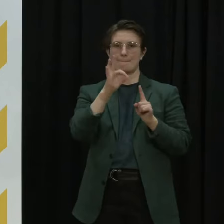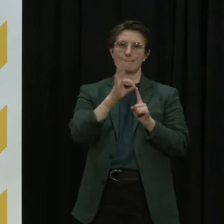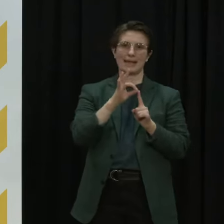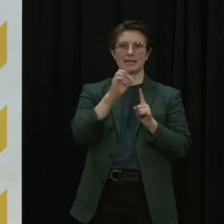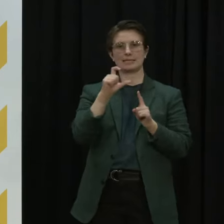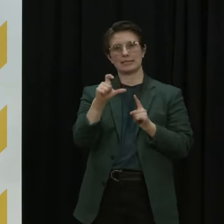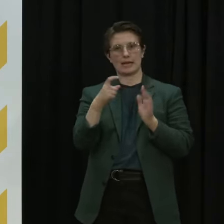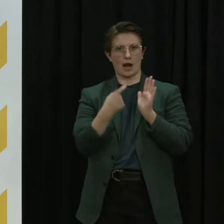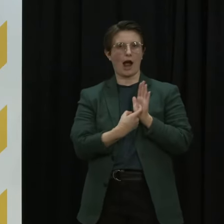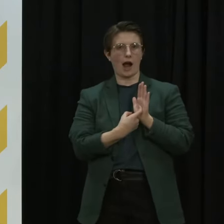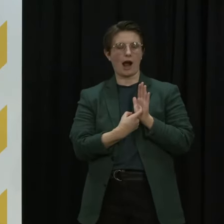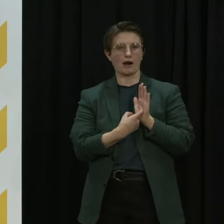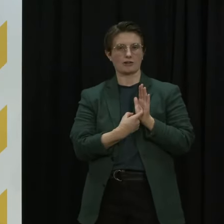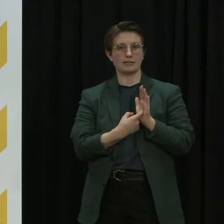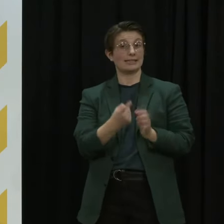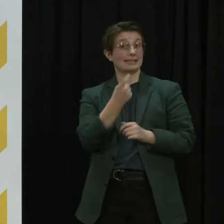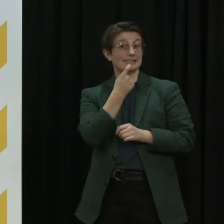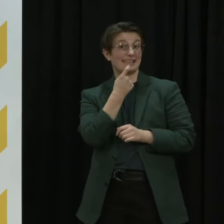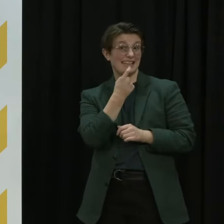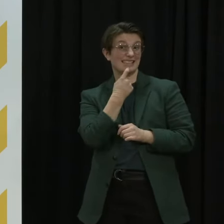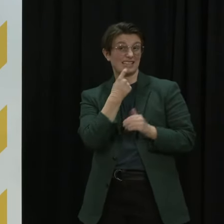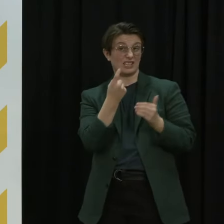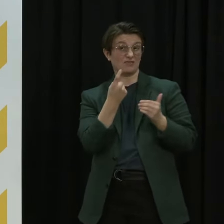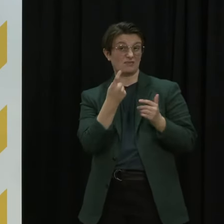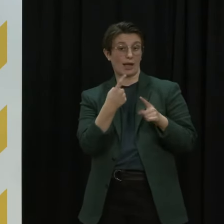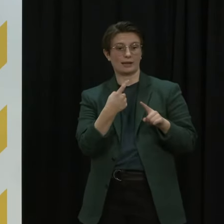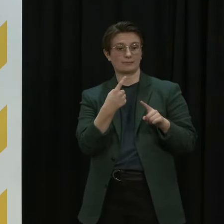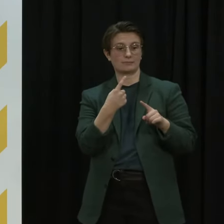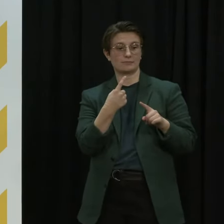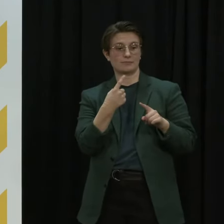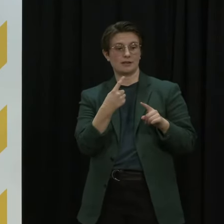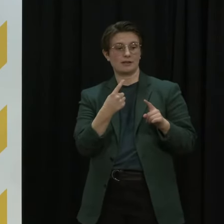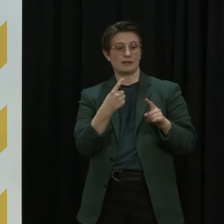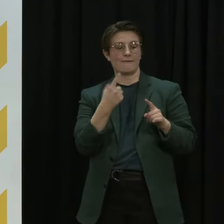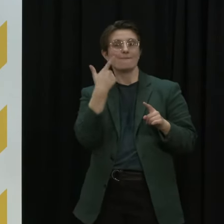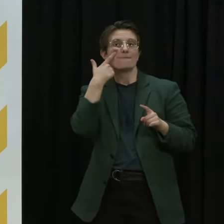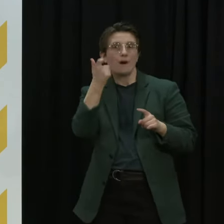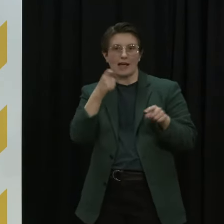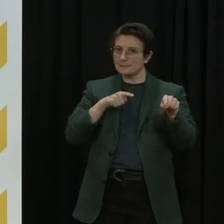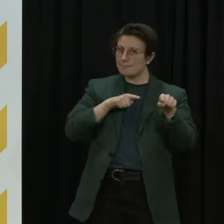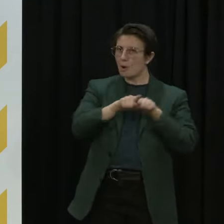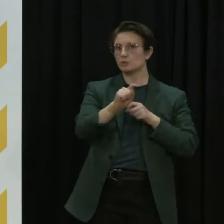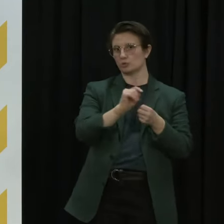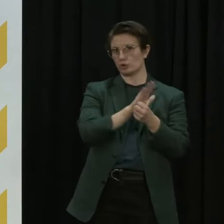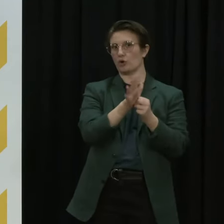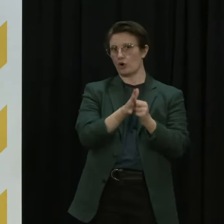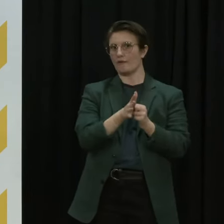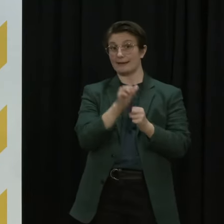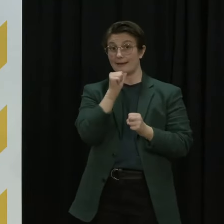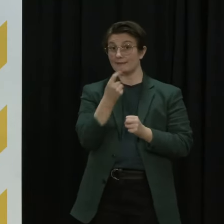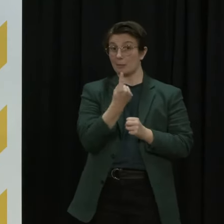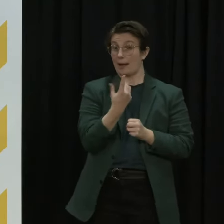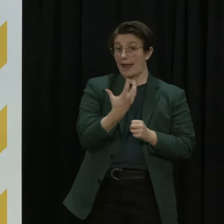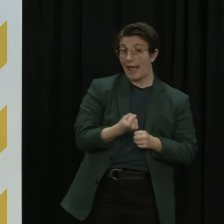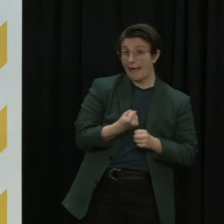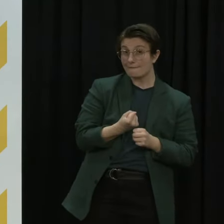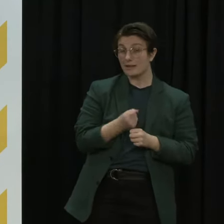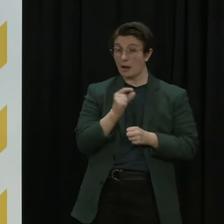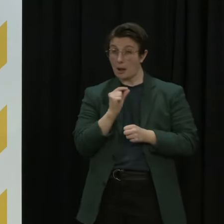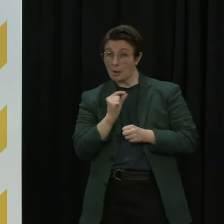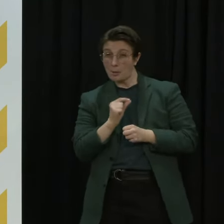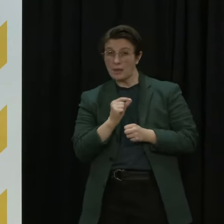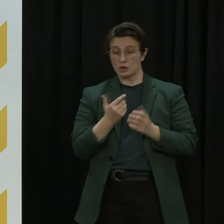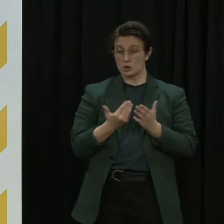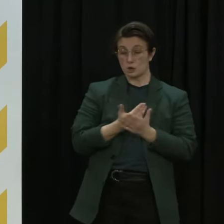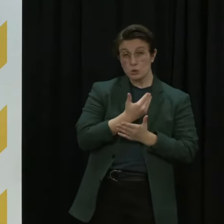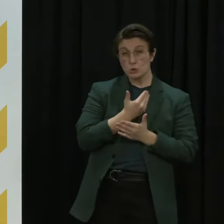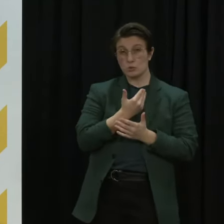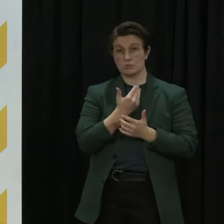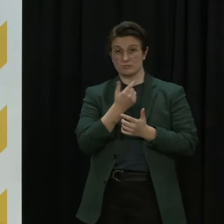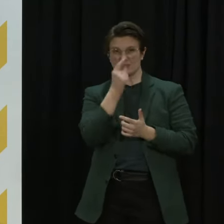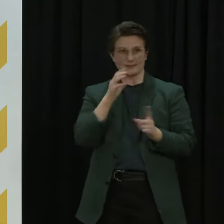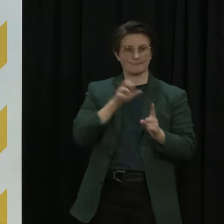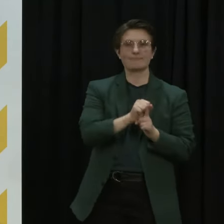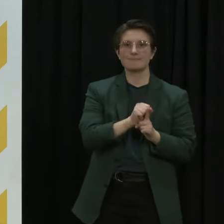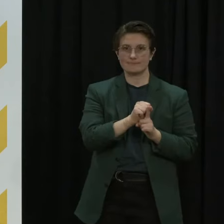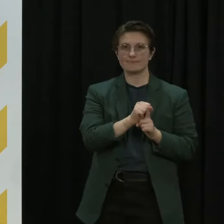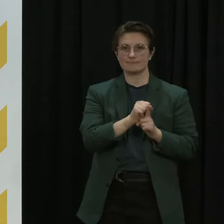Today, we have relied heavily